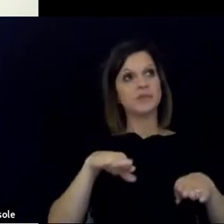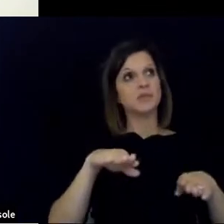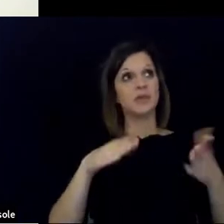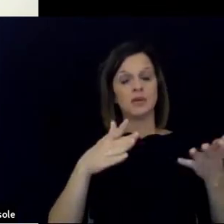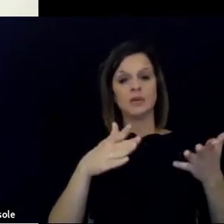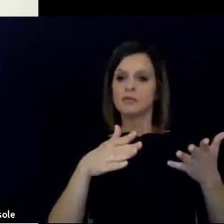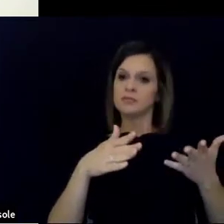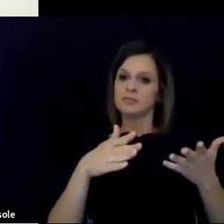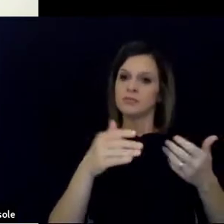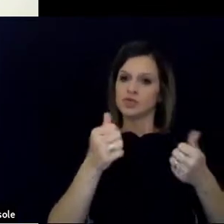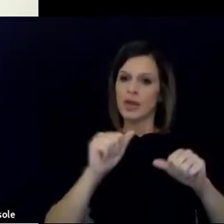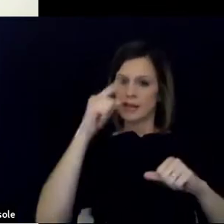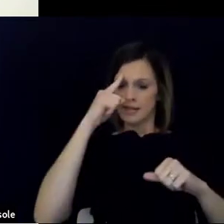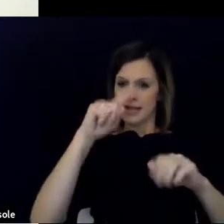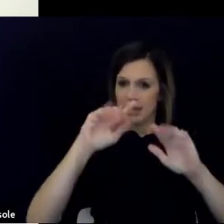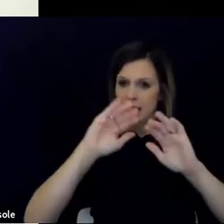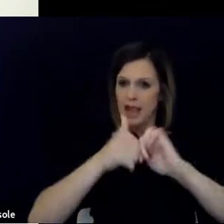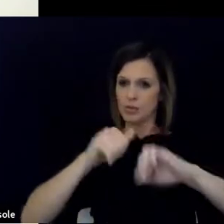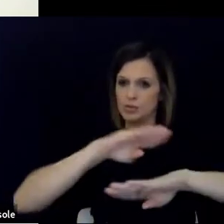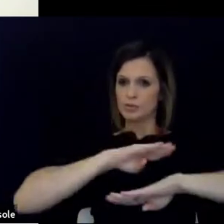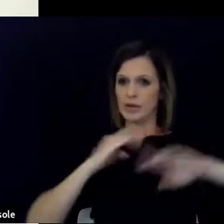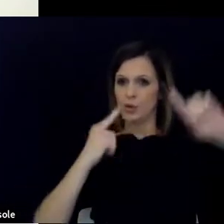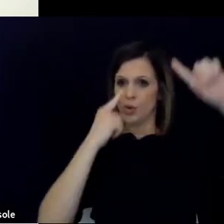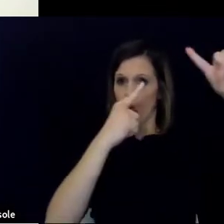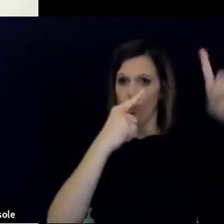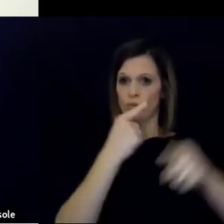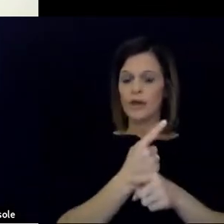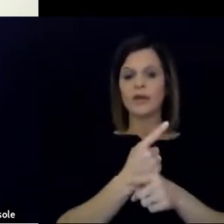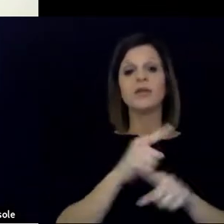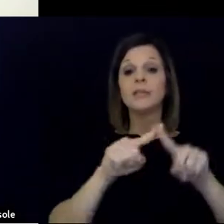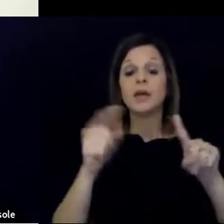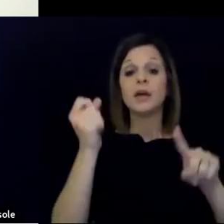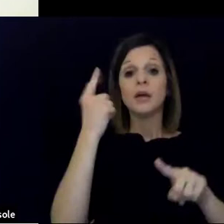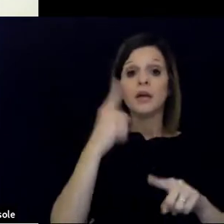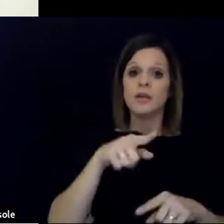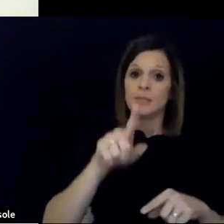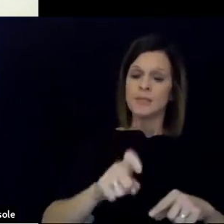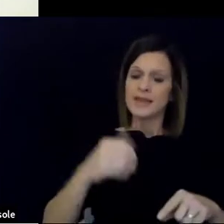but you have to have some sense of what you want to have happen and what you must do to make it happen.